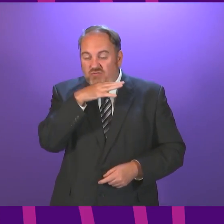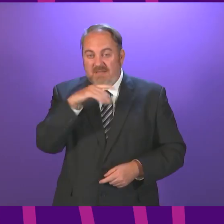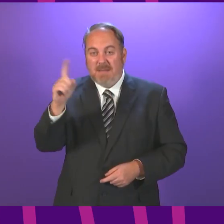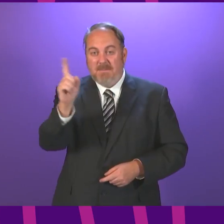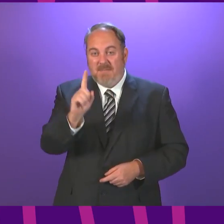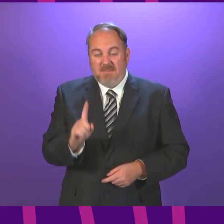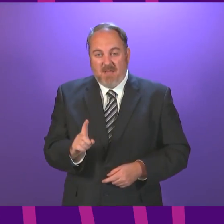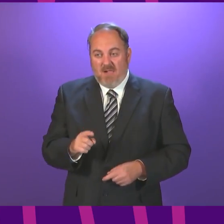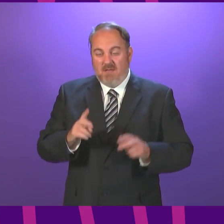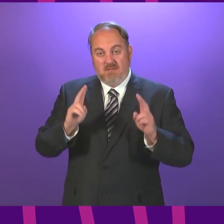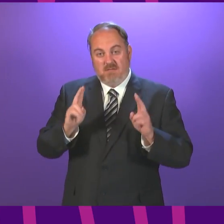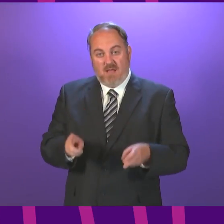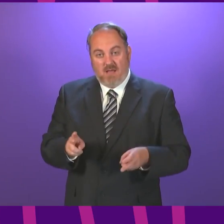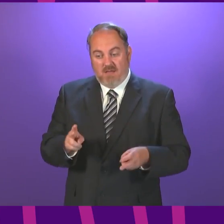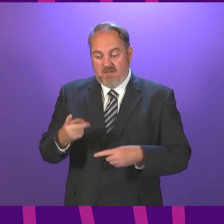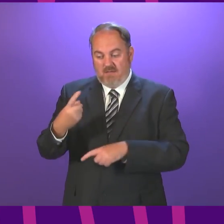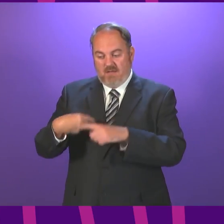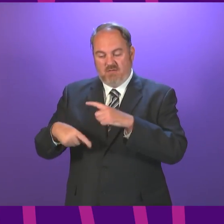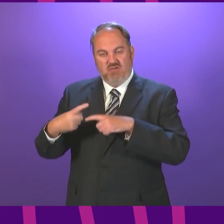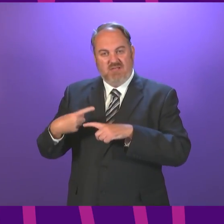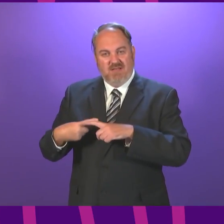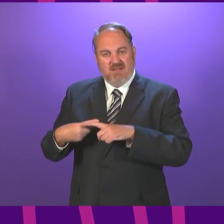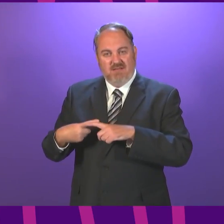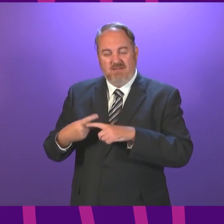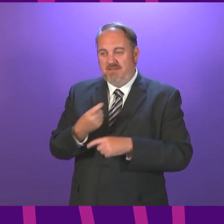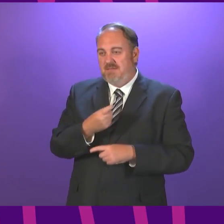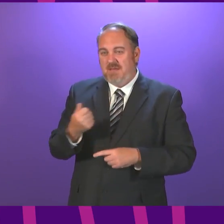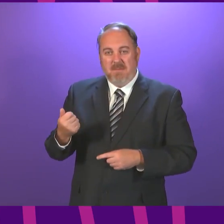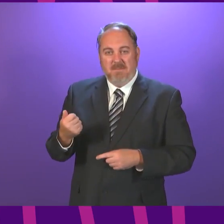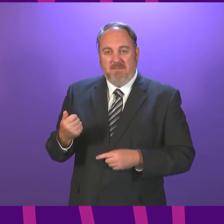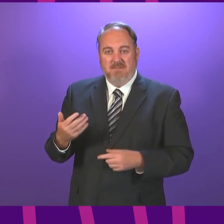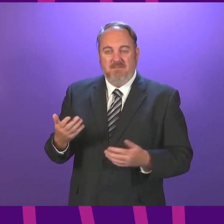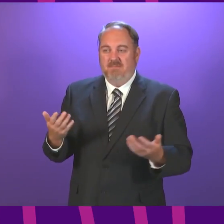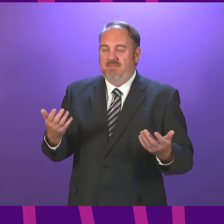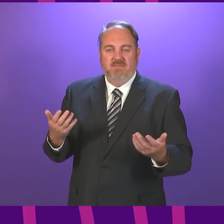and their potential extinguished—many of them decades before their time. Apologies